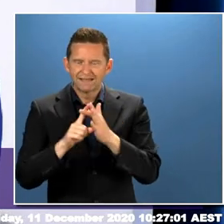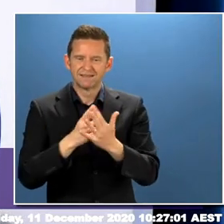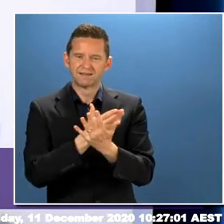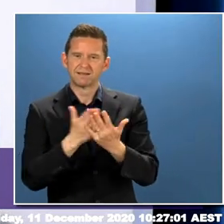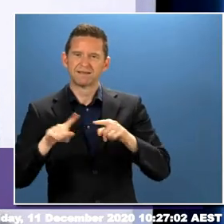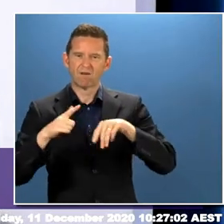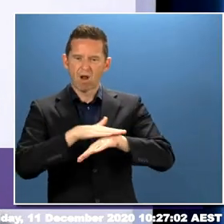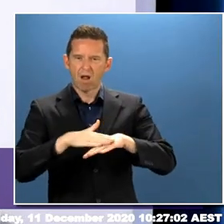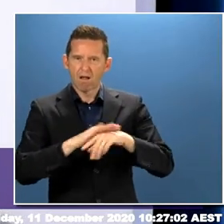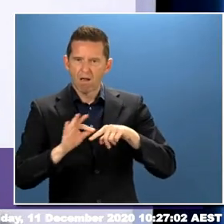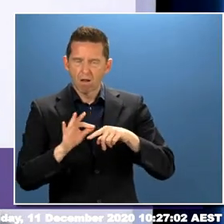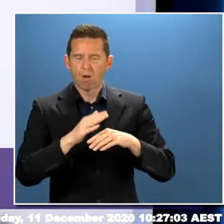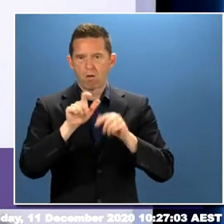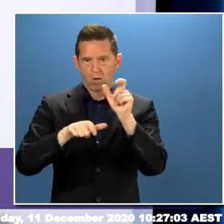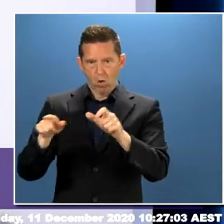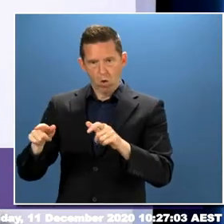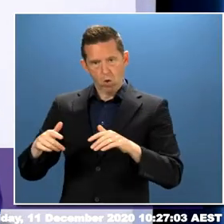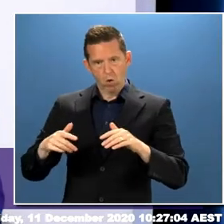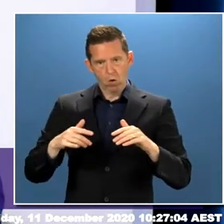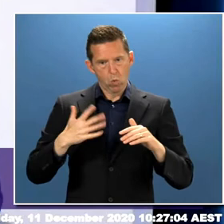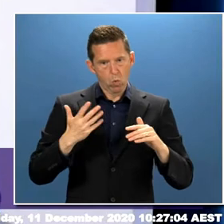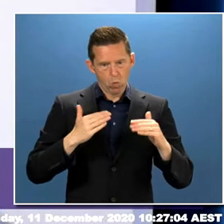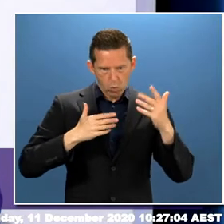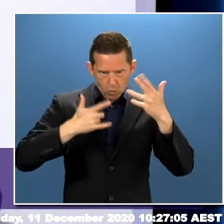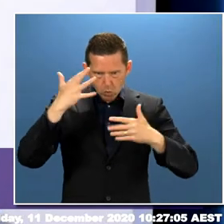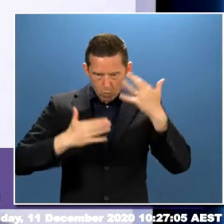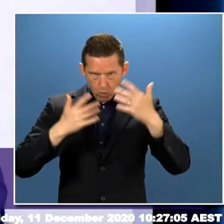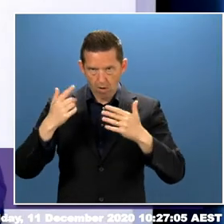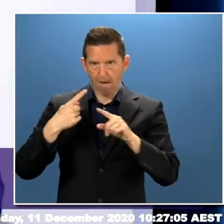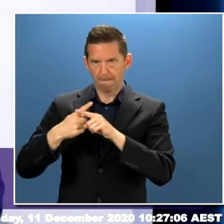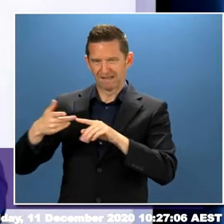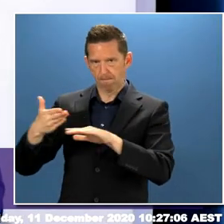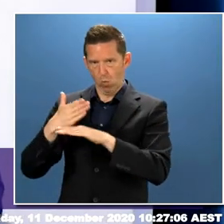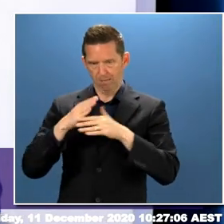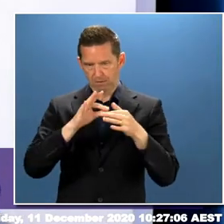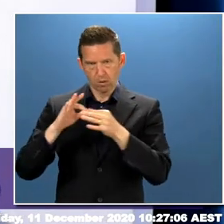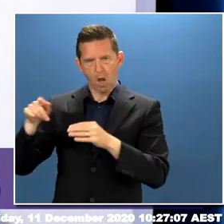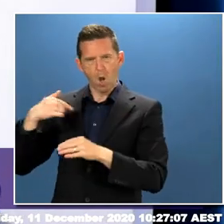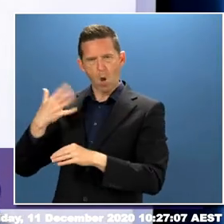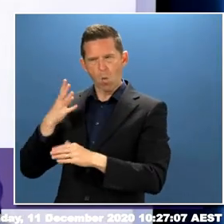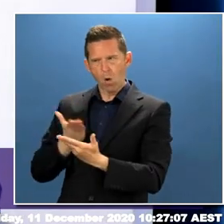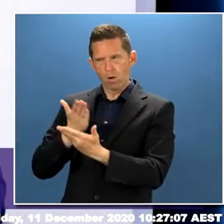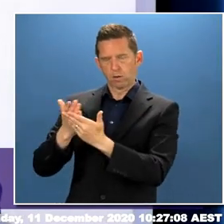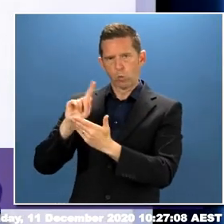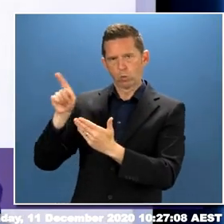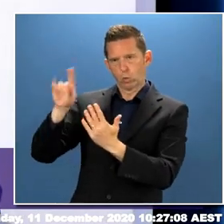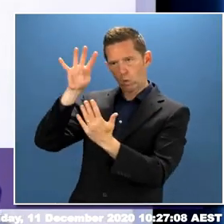particularly in employment, so I am going to put up on the screen just the table that you provided so we've got a sense of it.